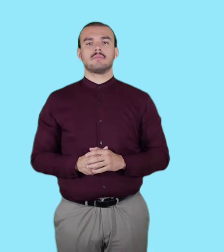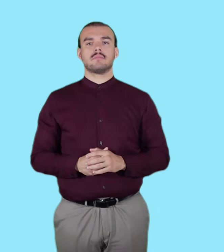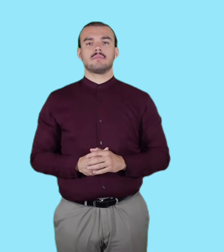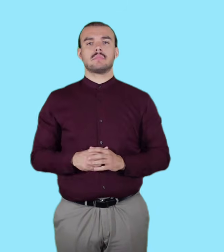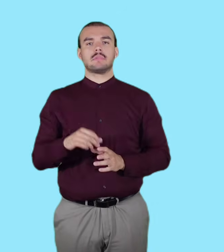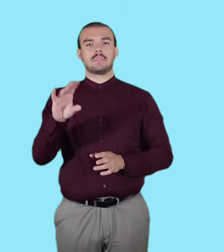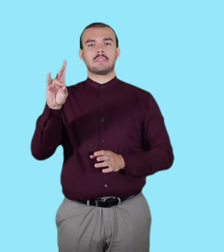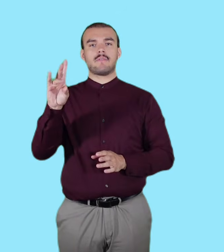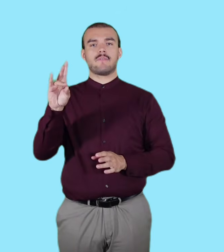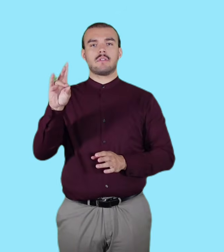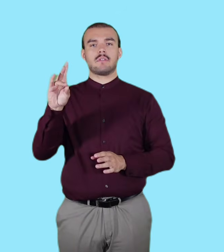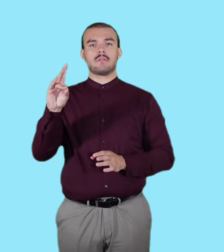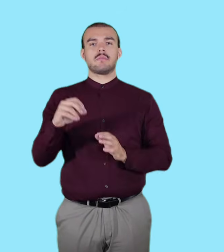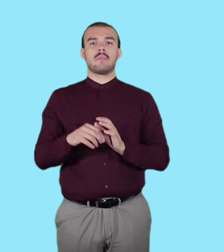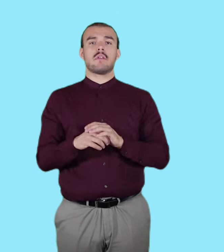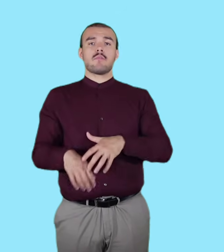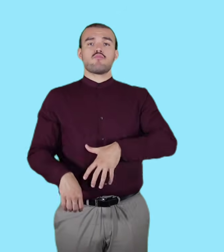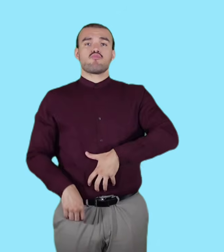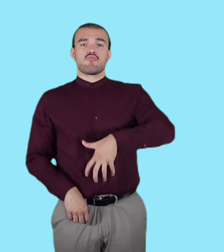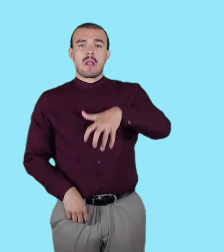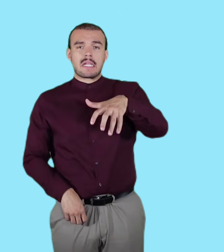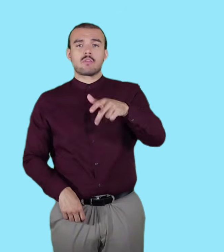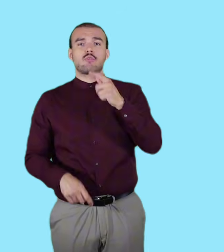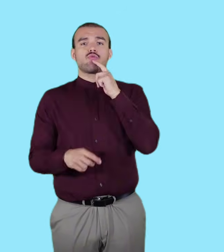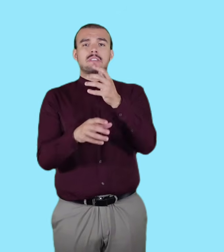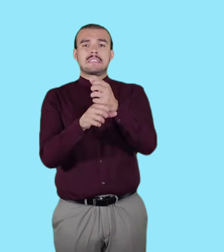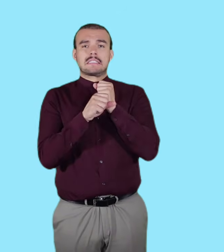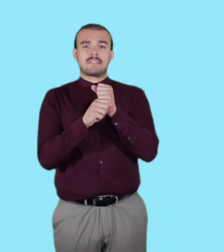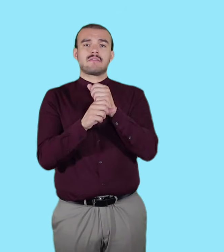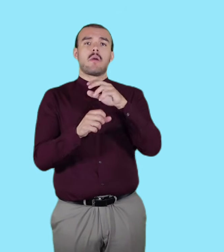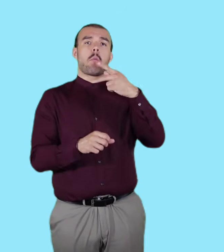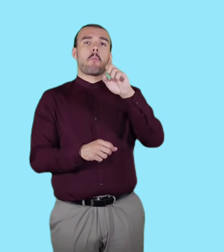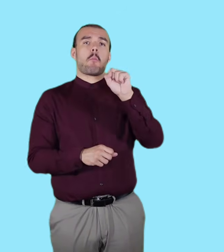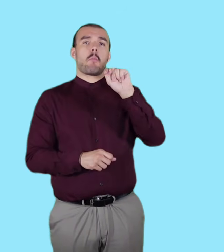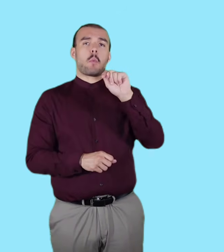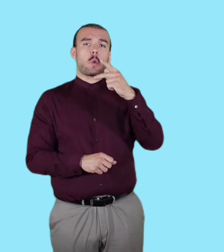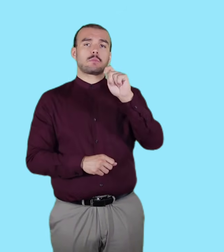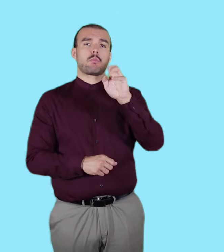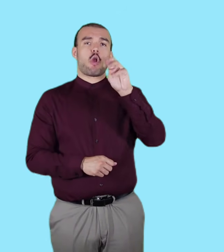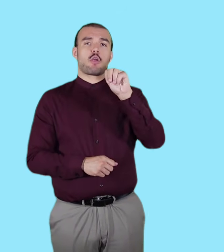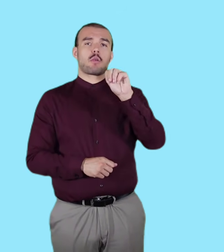Seven, are pregnant or receiving postpartum Medicaid coverage.